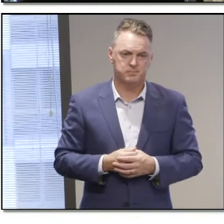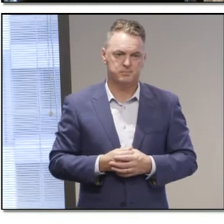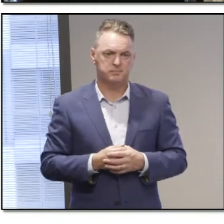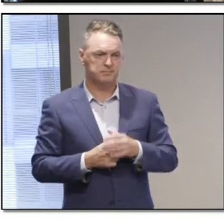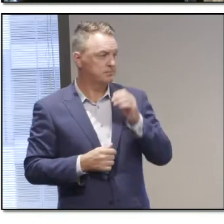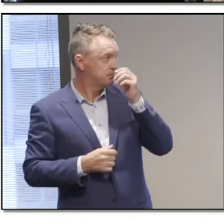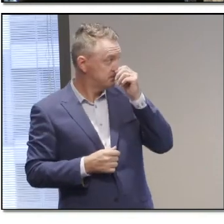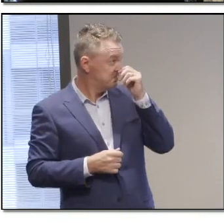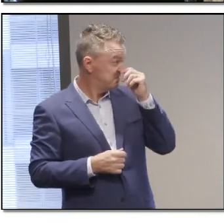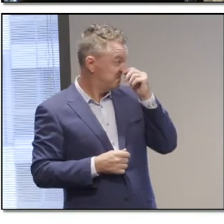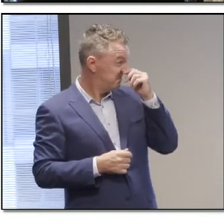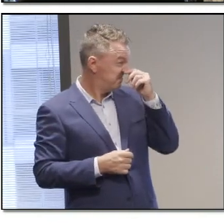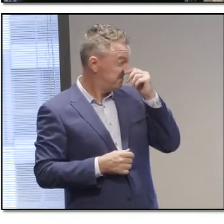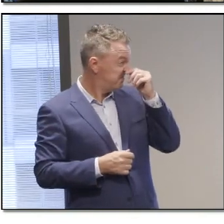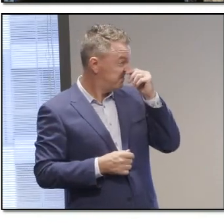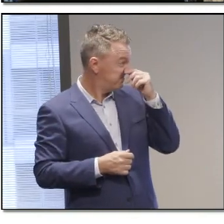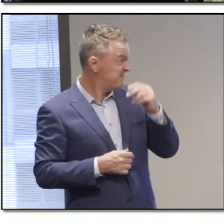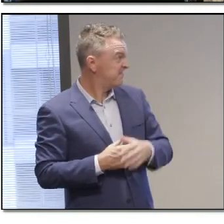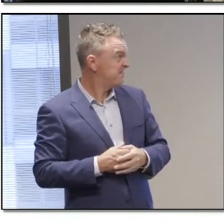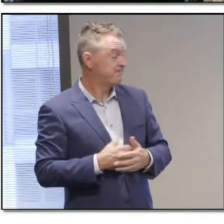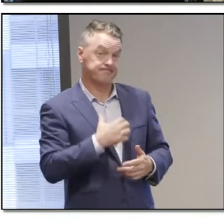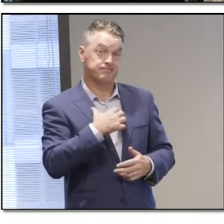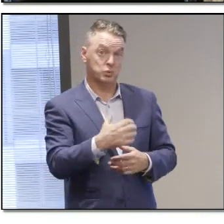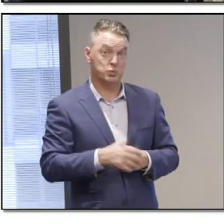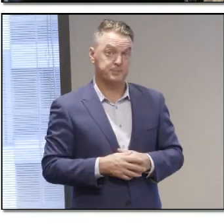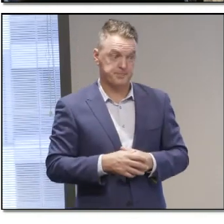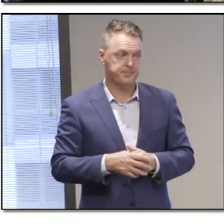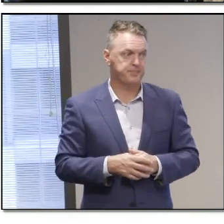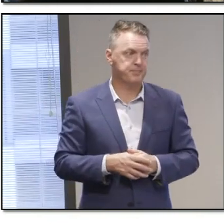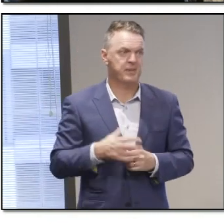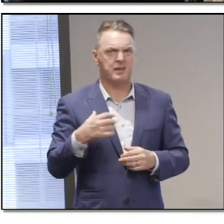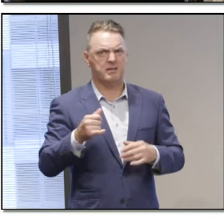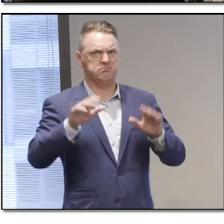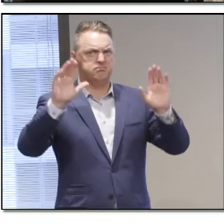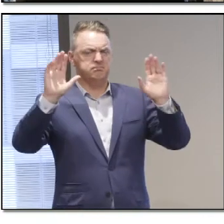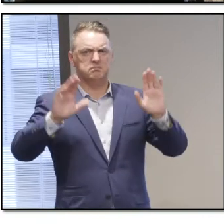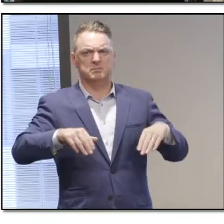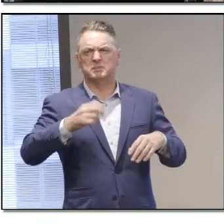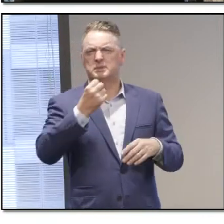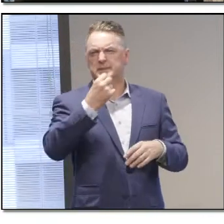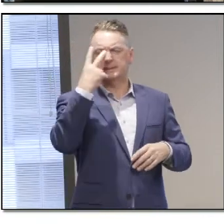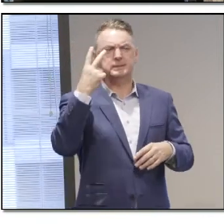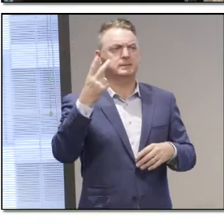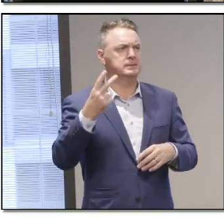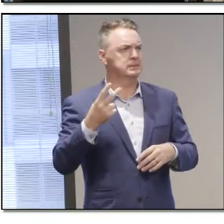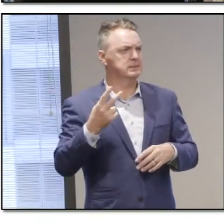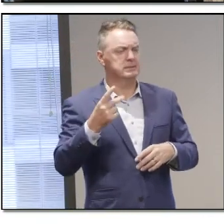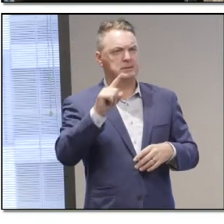What about other things? There was a rather nasty, you can't really call it an experiment,